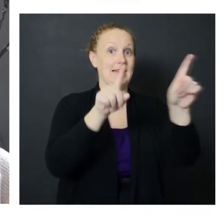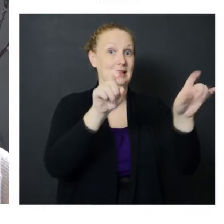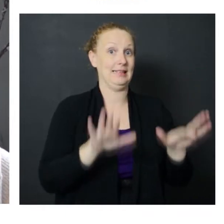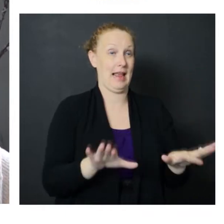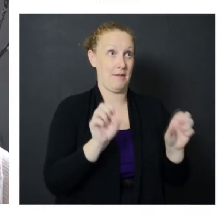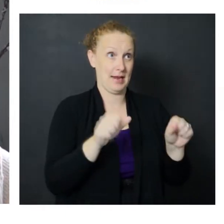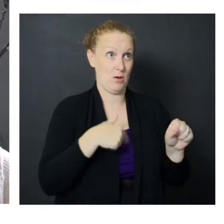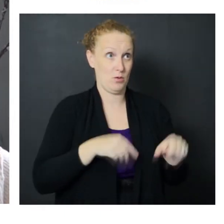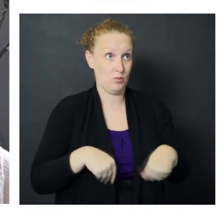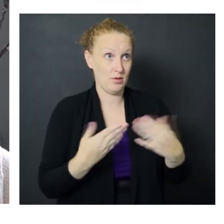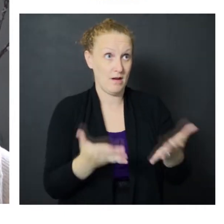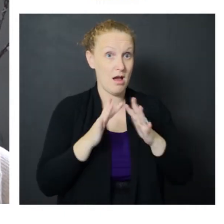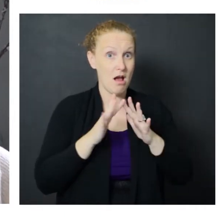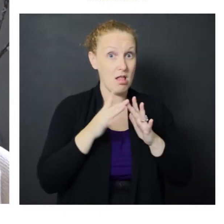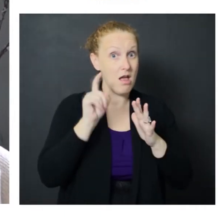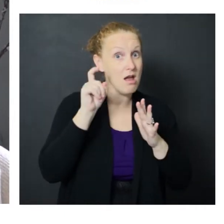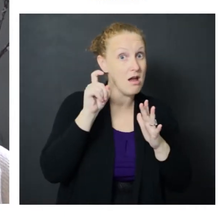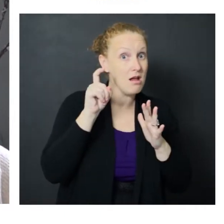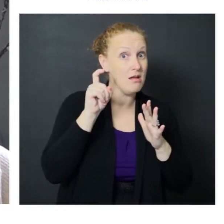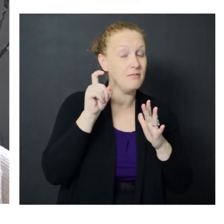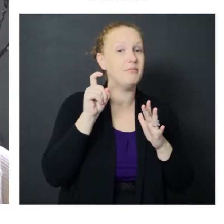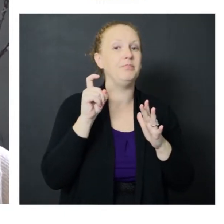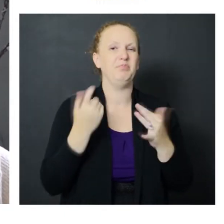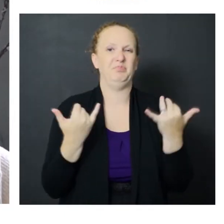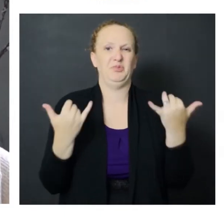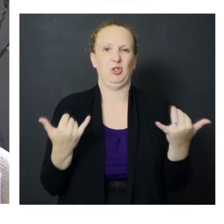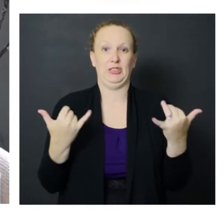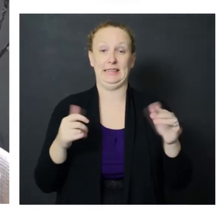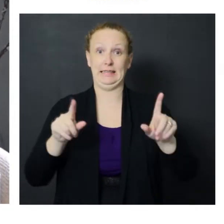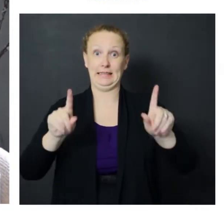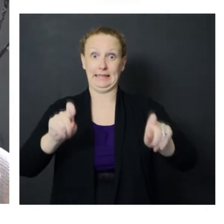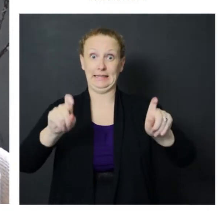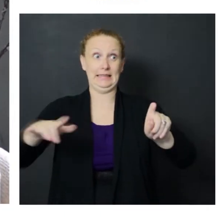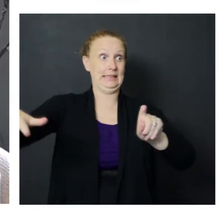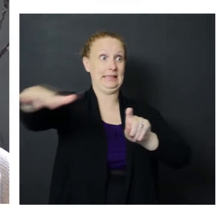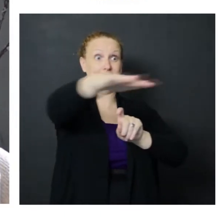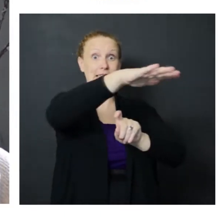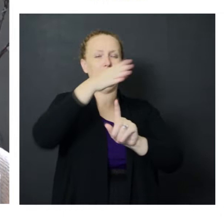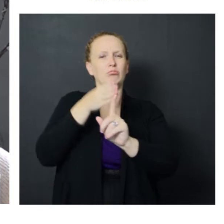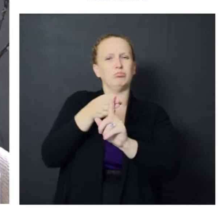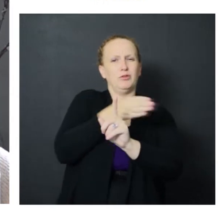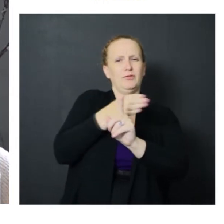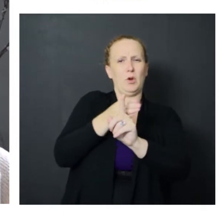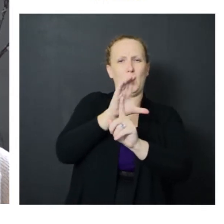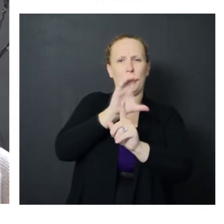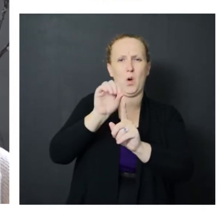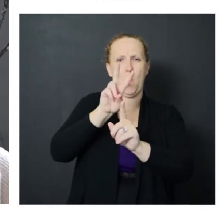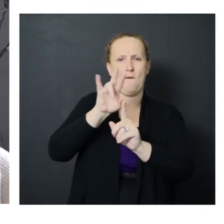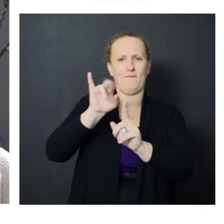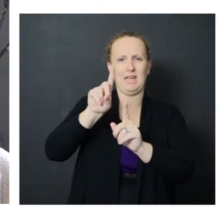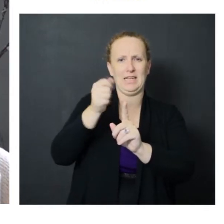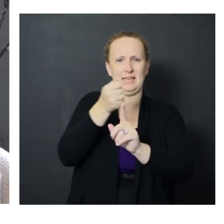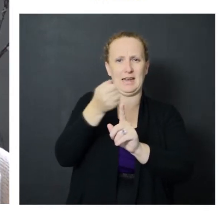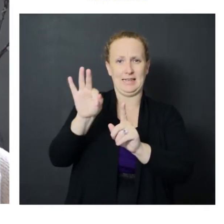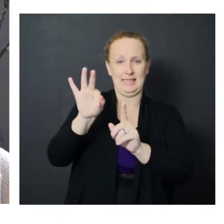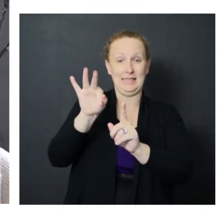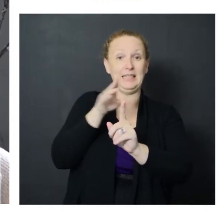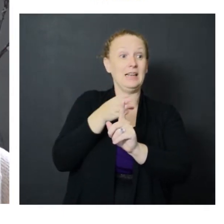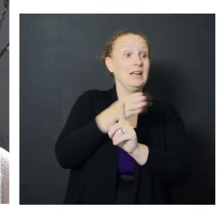exam online because, uh, currently in the testing world until COVID-19, online delivery was not